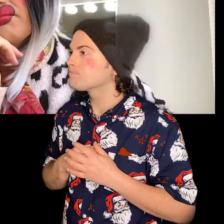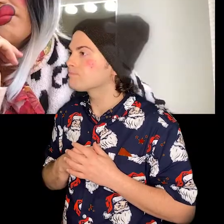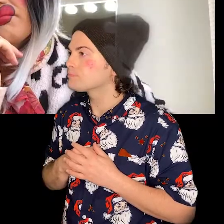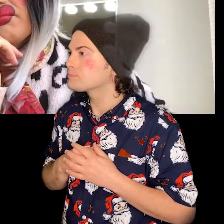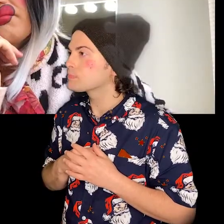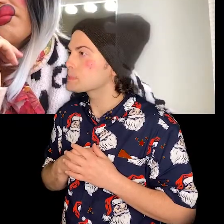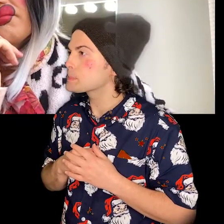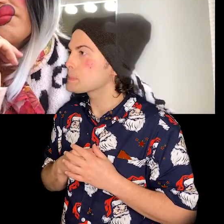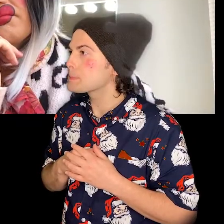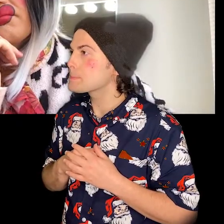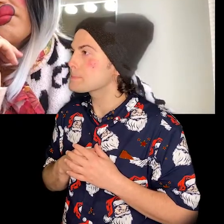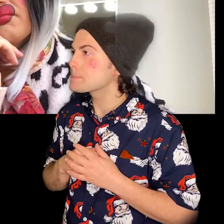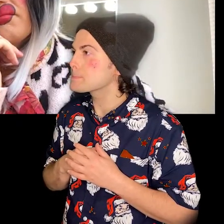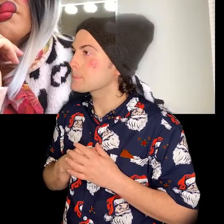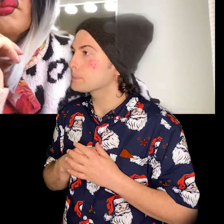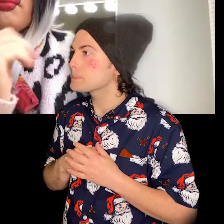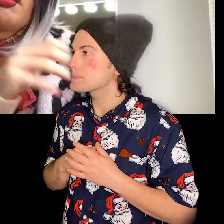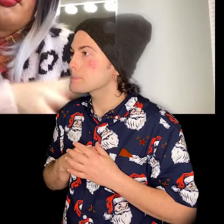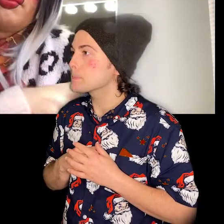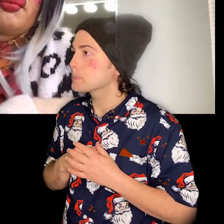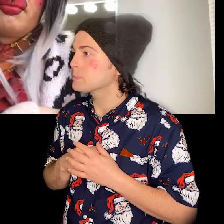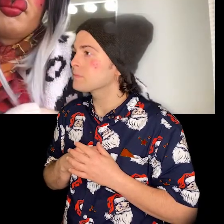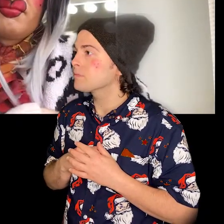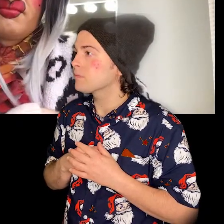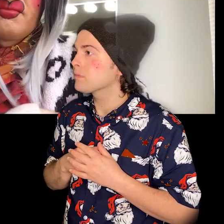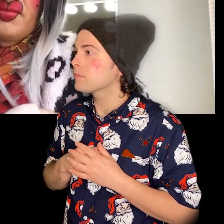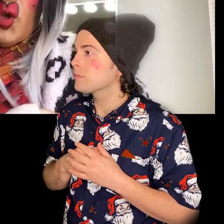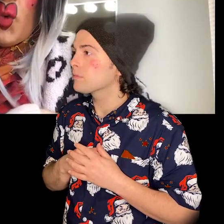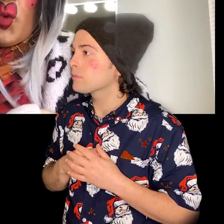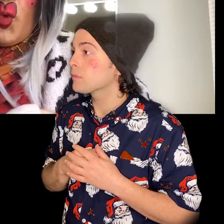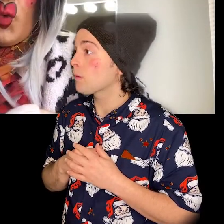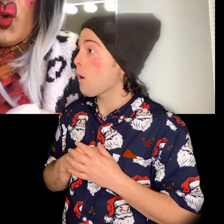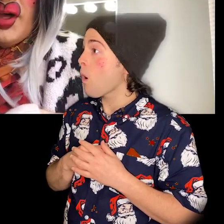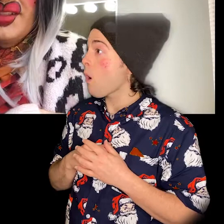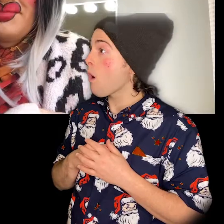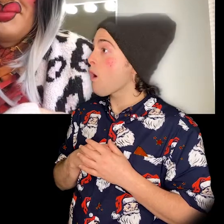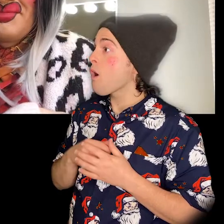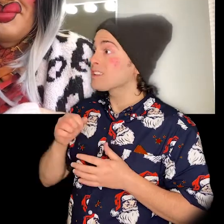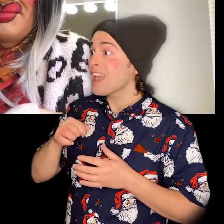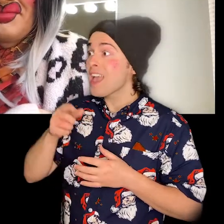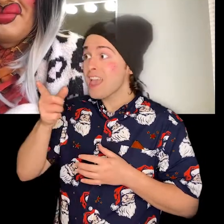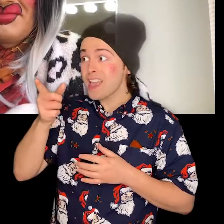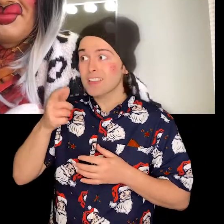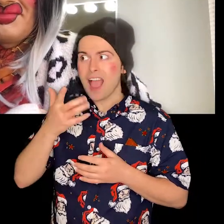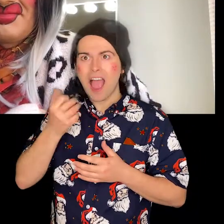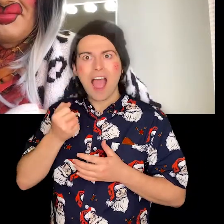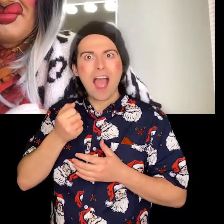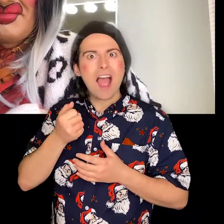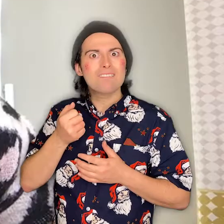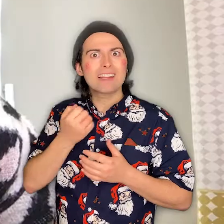Look, I’ve got a zoom date with Ryan Christie next week why don’t I see if he can bring one of his pals along?